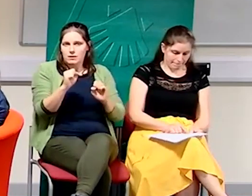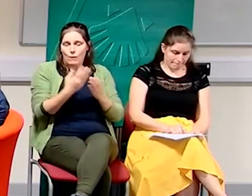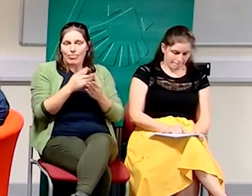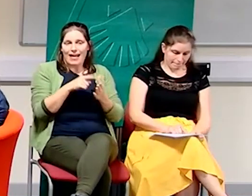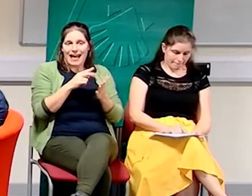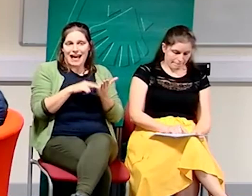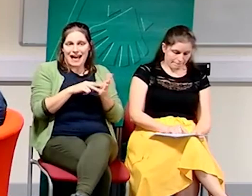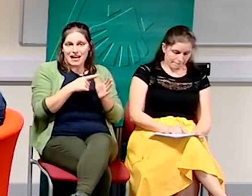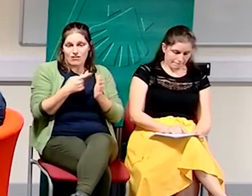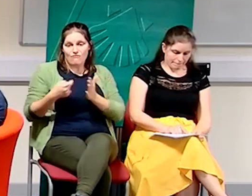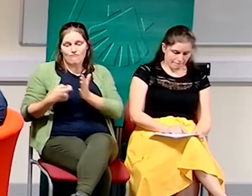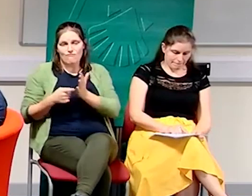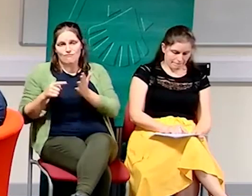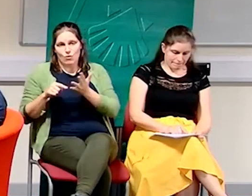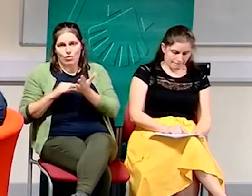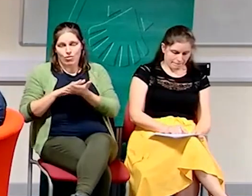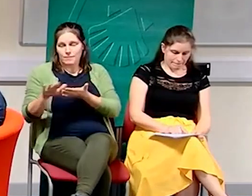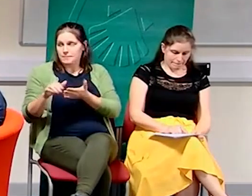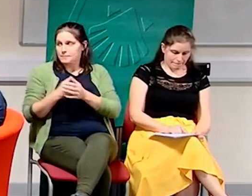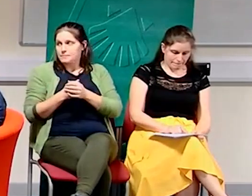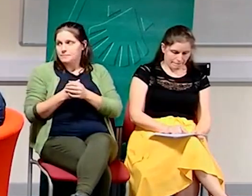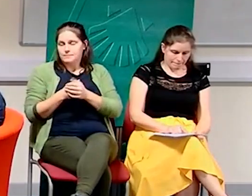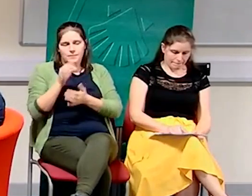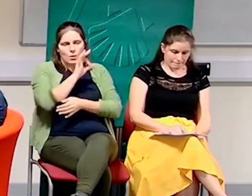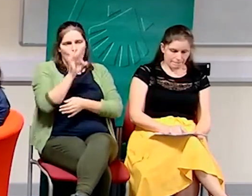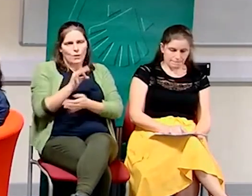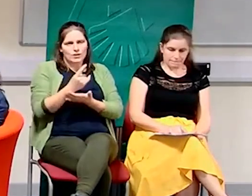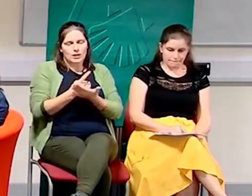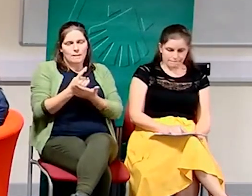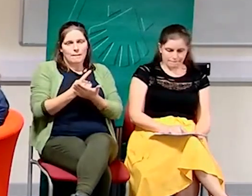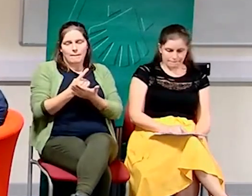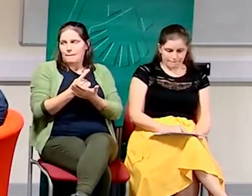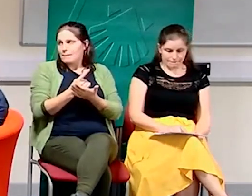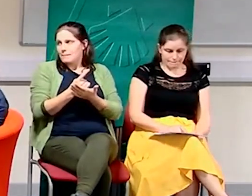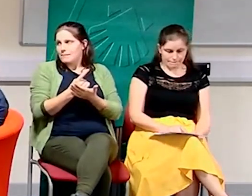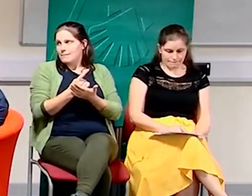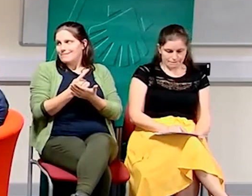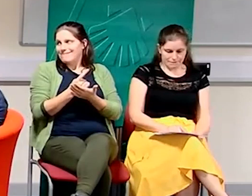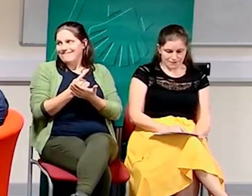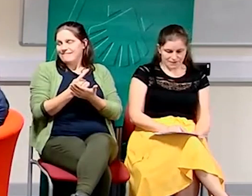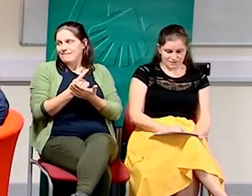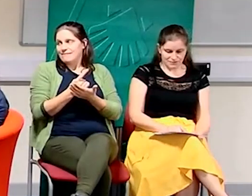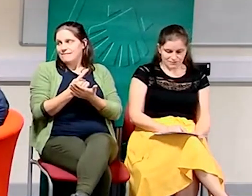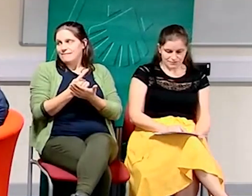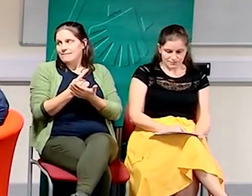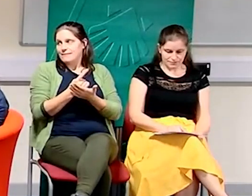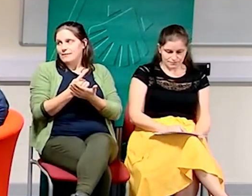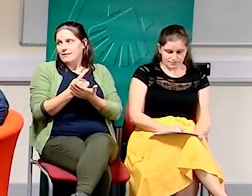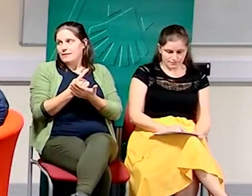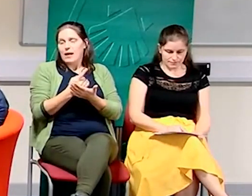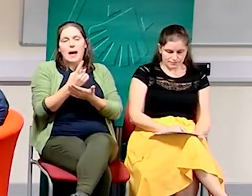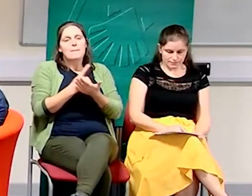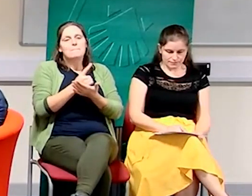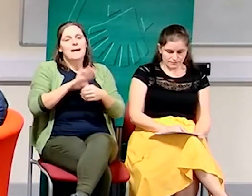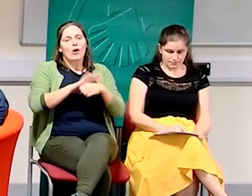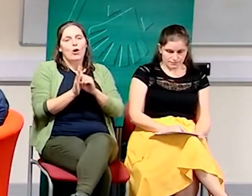Ruth um and it's really it's a question about the what all Ruth um the the covid-19 pandemic